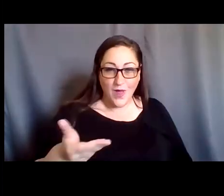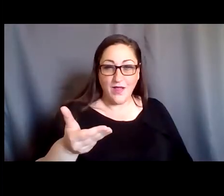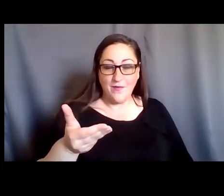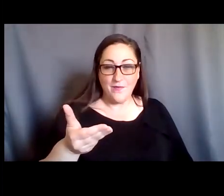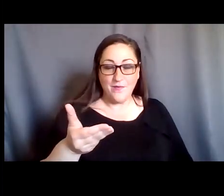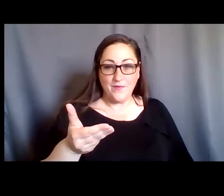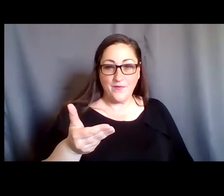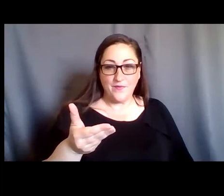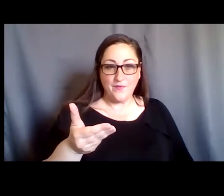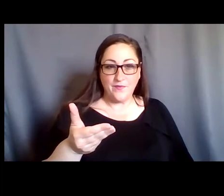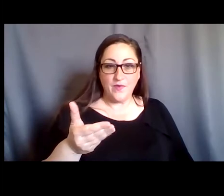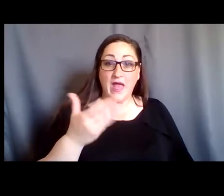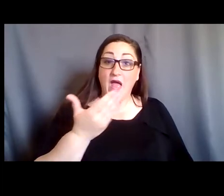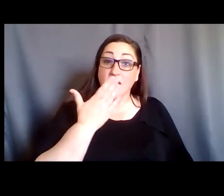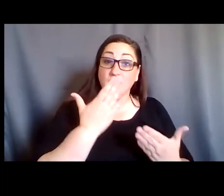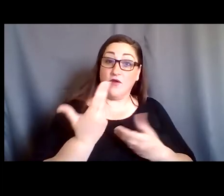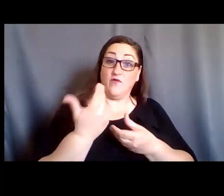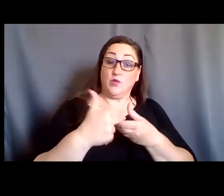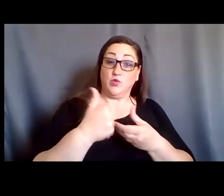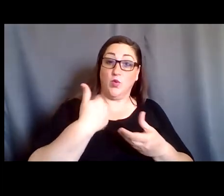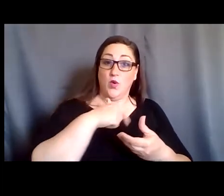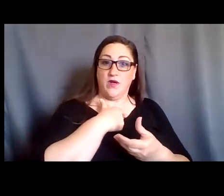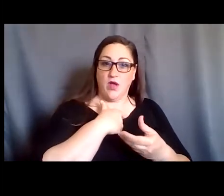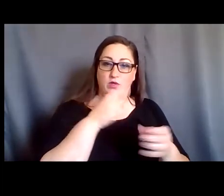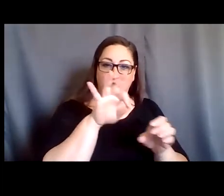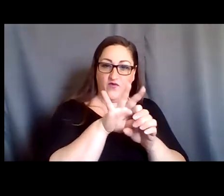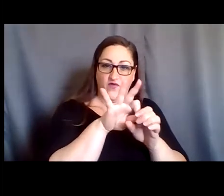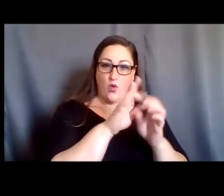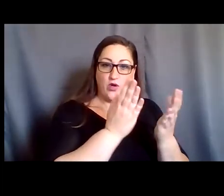Thank you for joining us for Voting Rights for All.